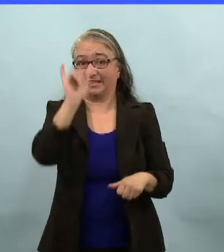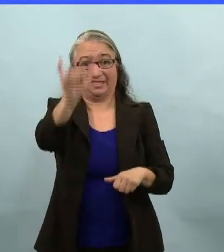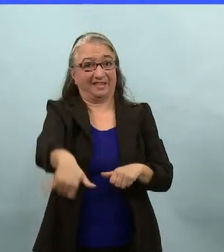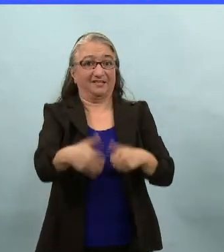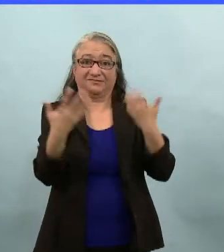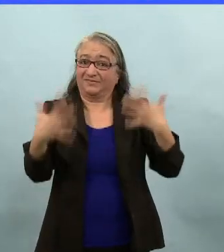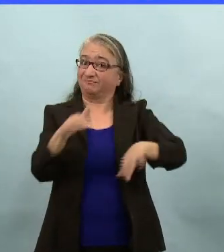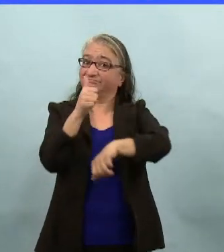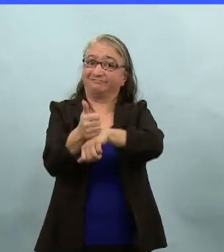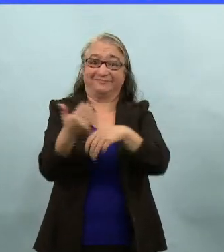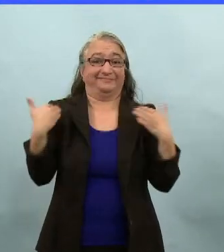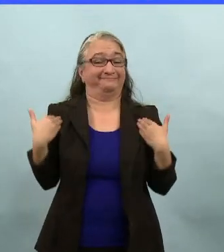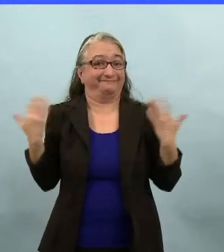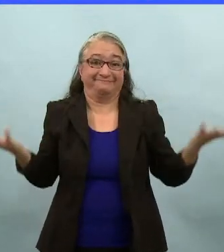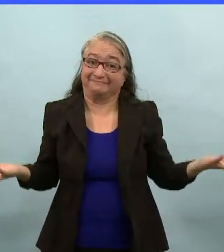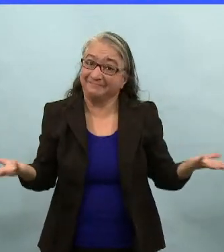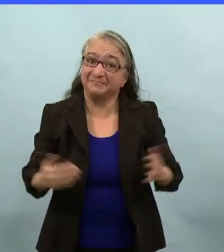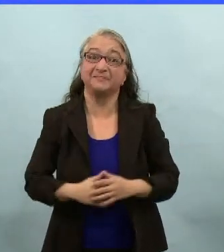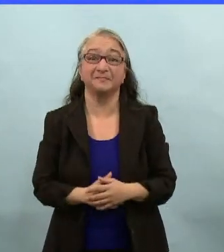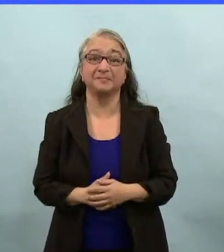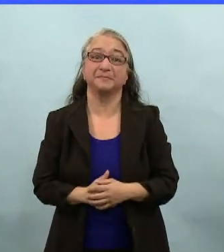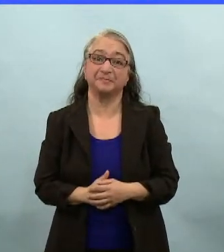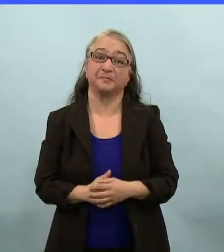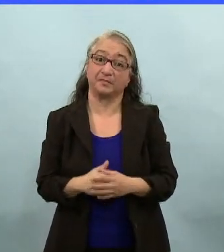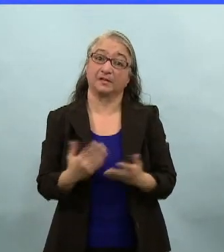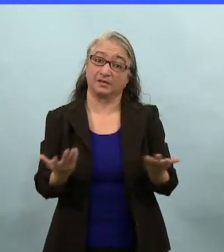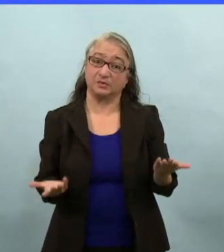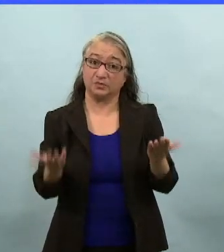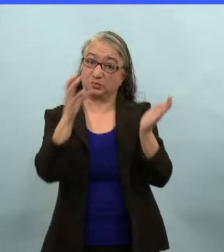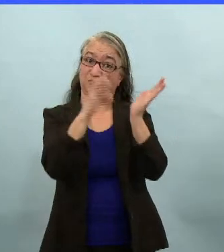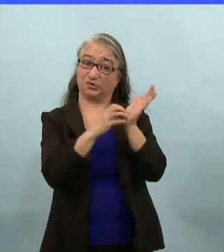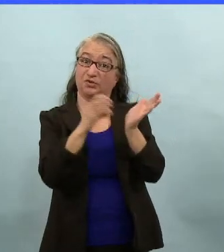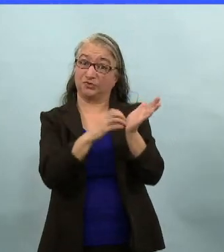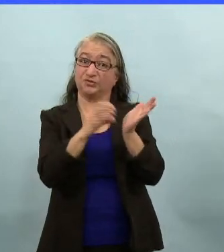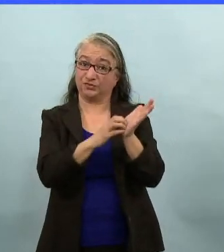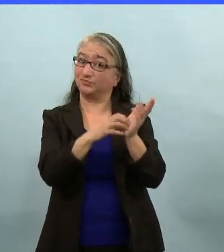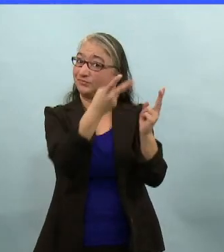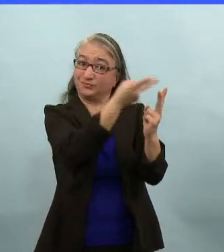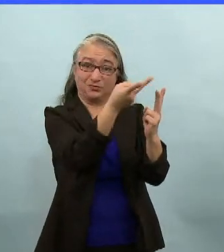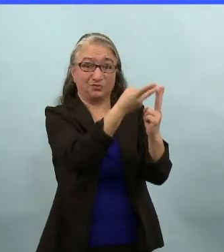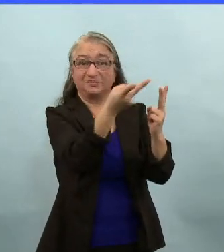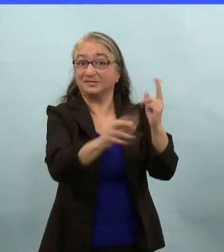the fact of the matter is and and certainly the doctors can can talk about this you know more